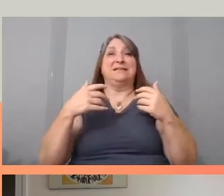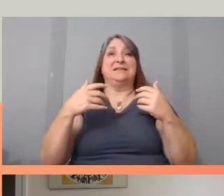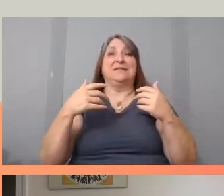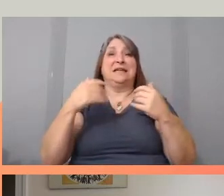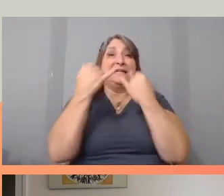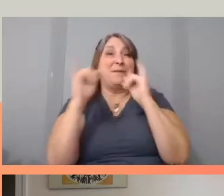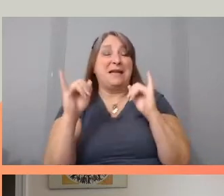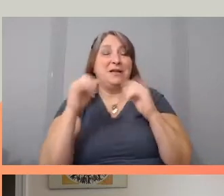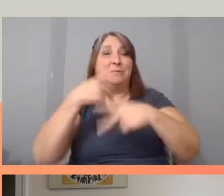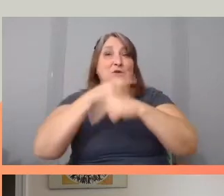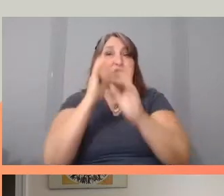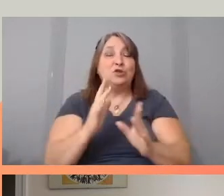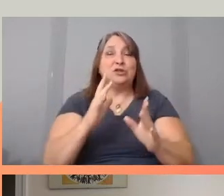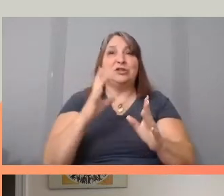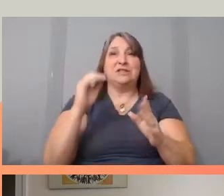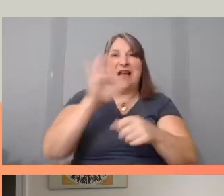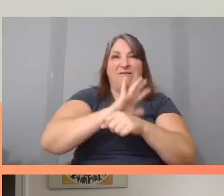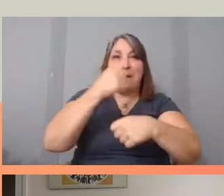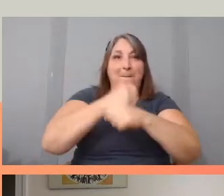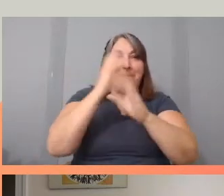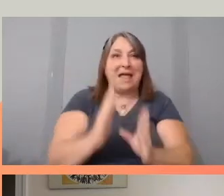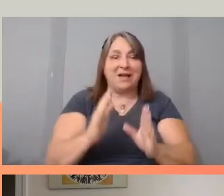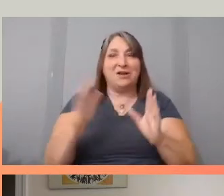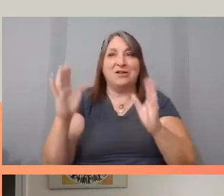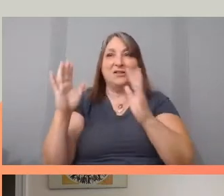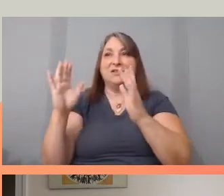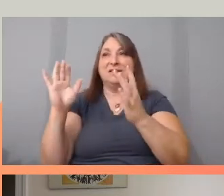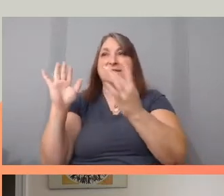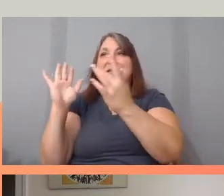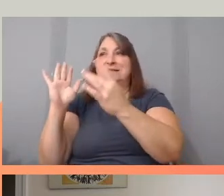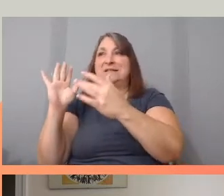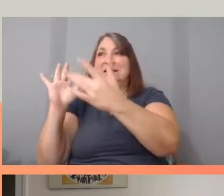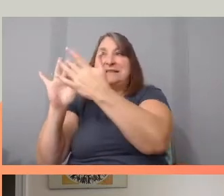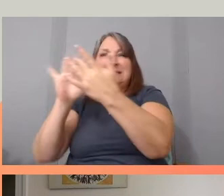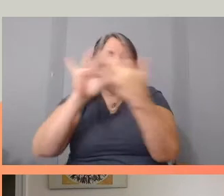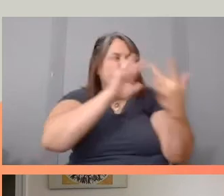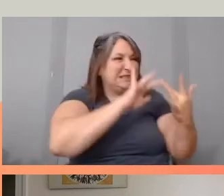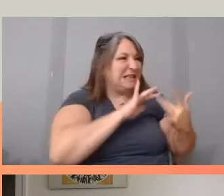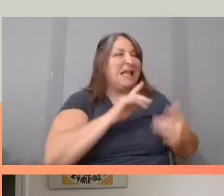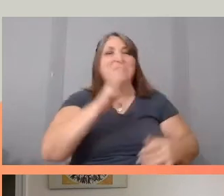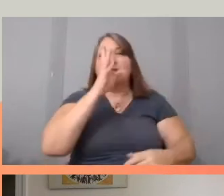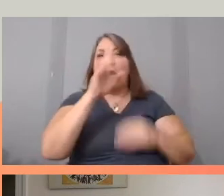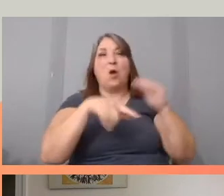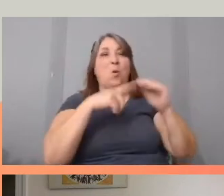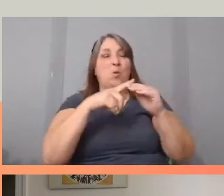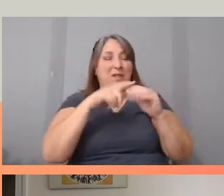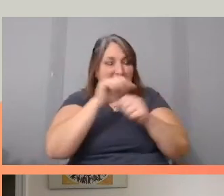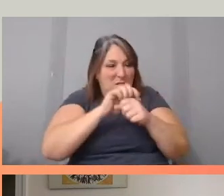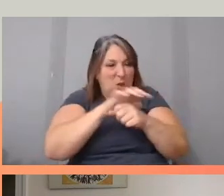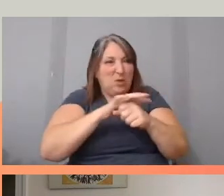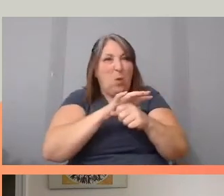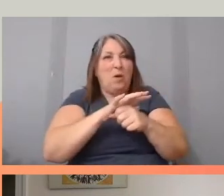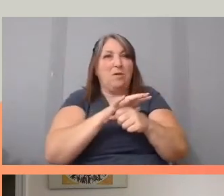and talk with member of producers, local station producers, Right. I think that, there's such a huge void